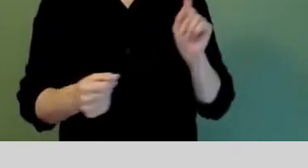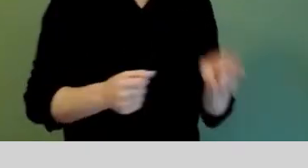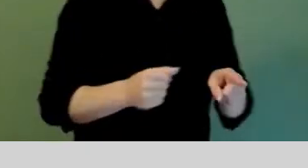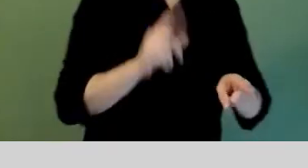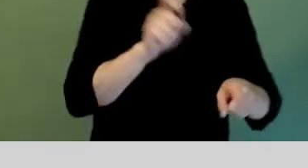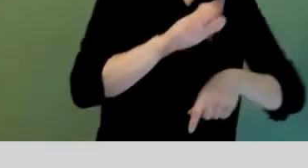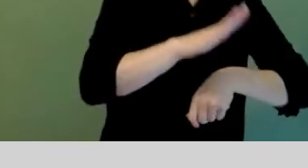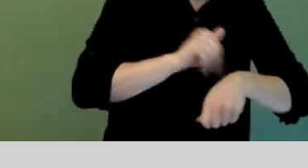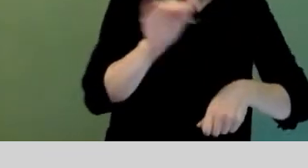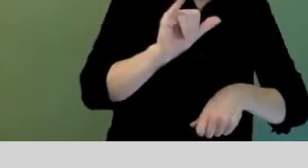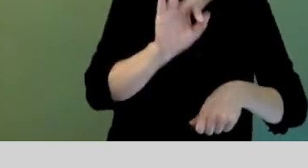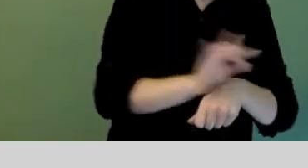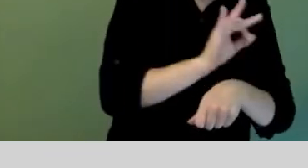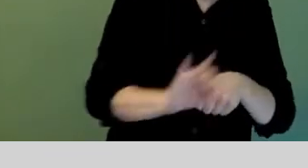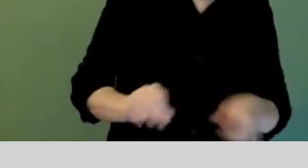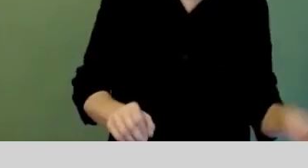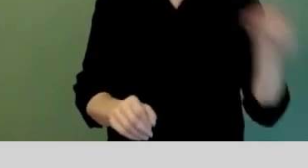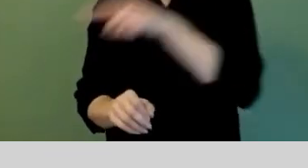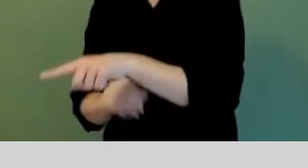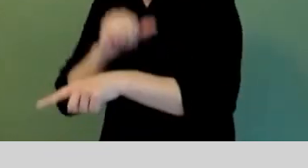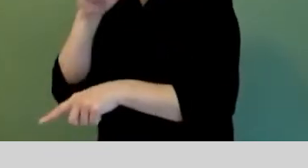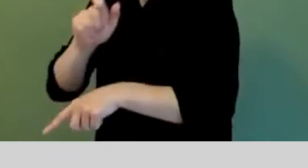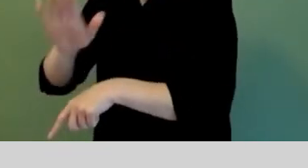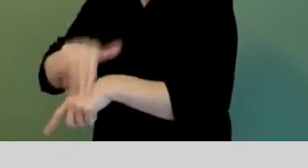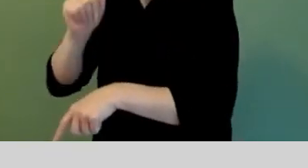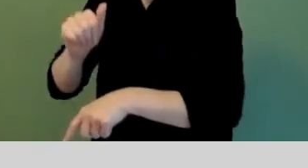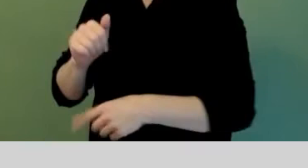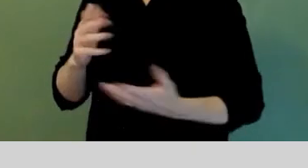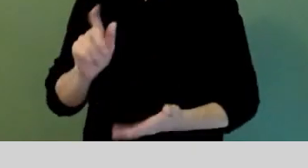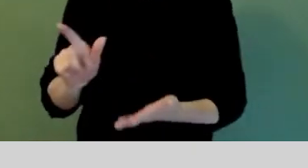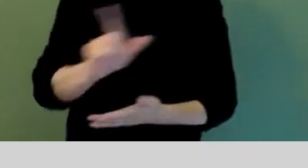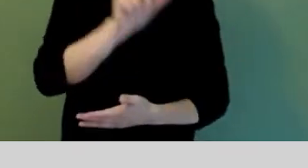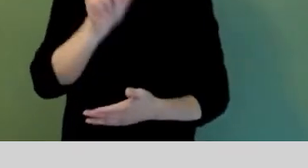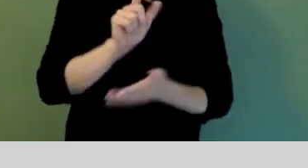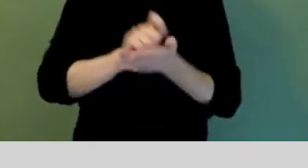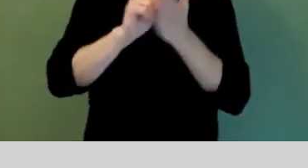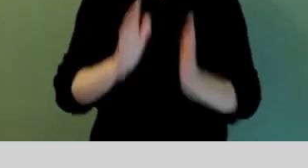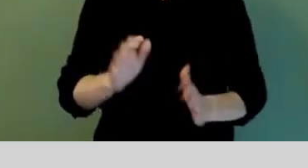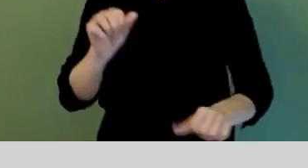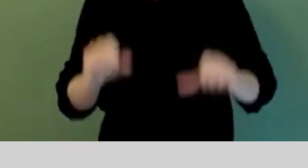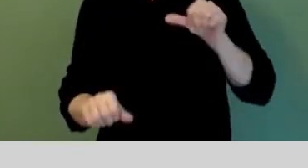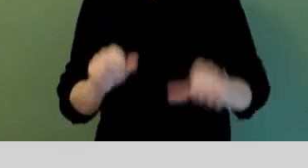And it made it hard for library authors to change from a stored property to a synthetic property.